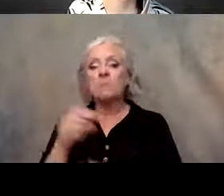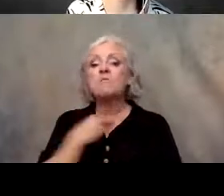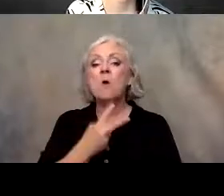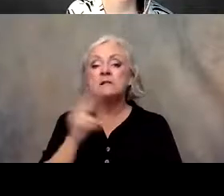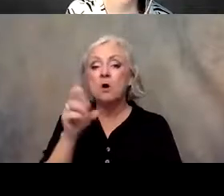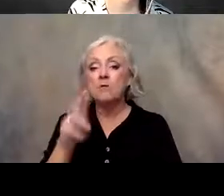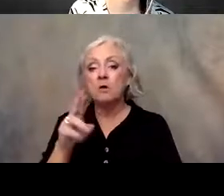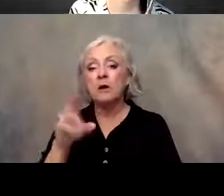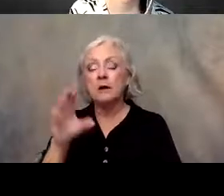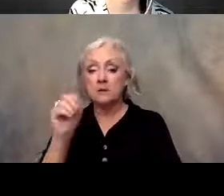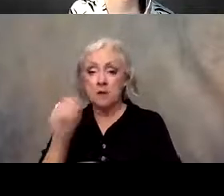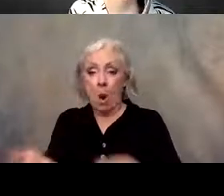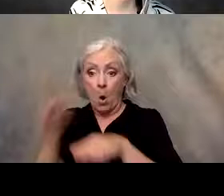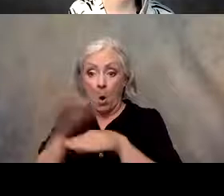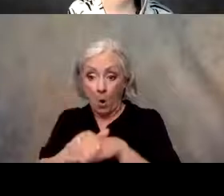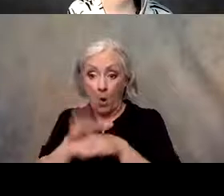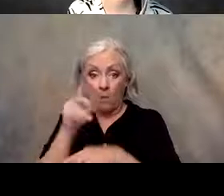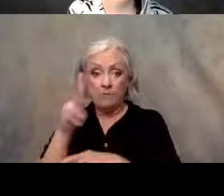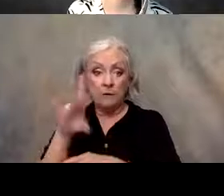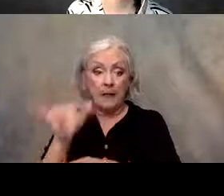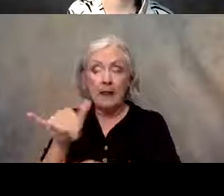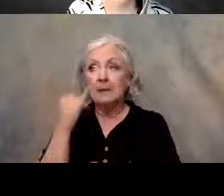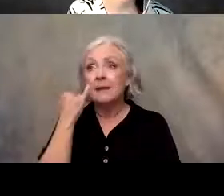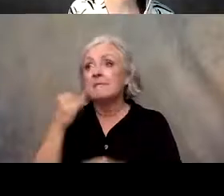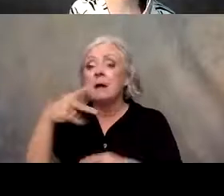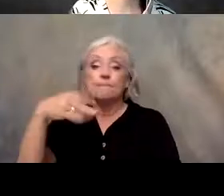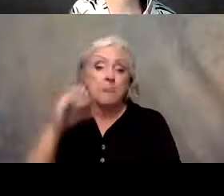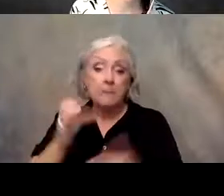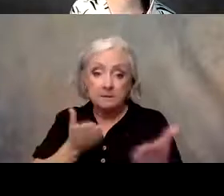whether your project is a public service announcement, doing audio description